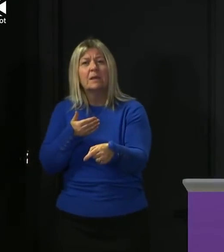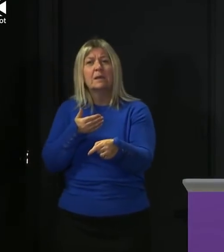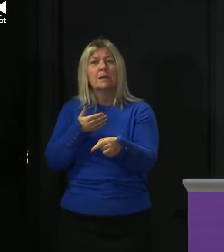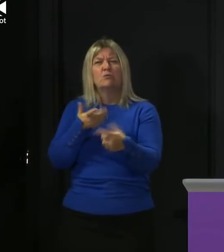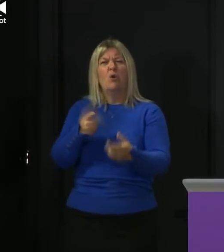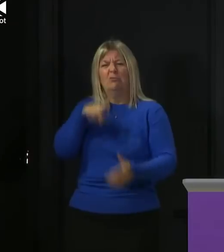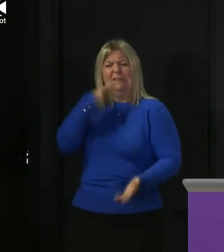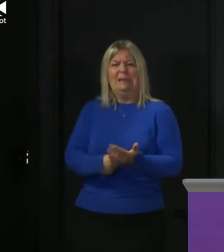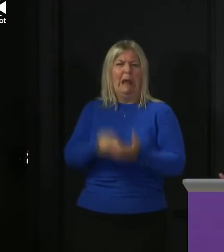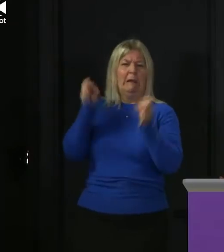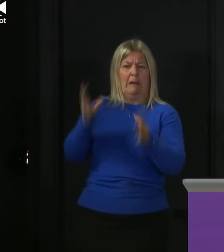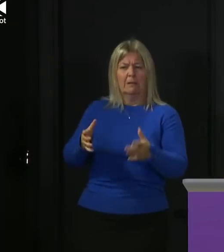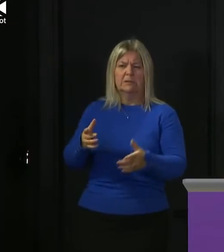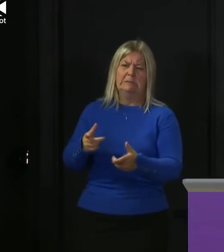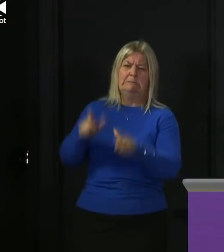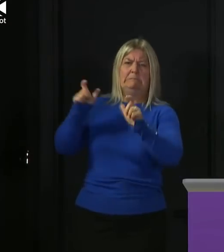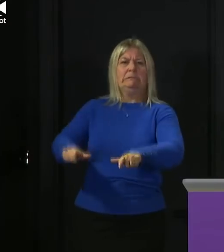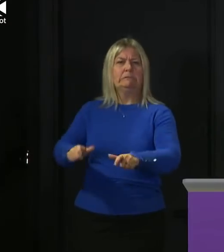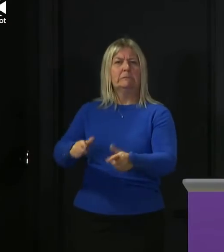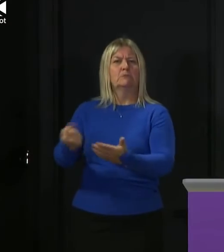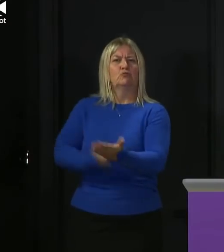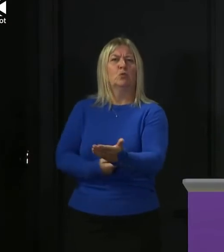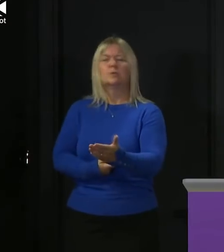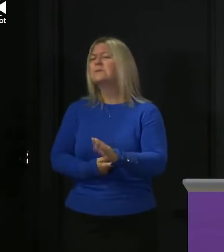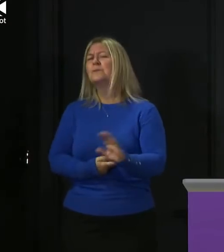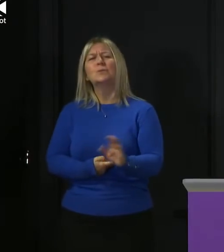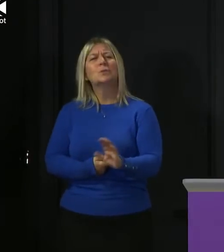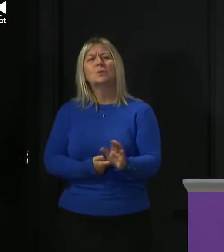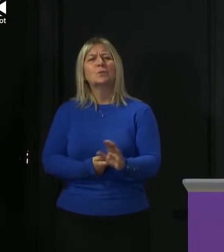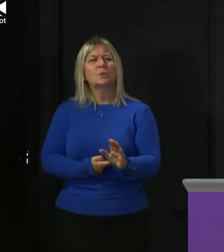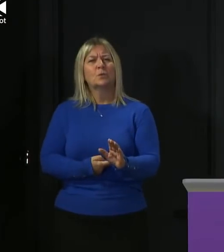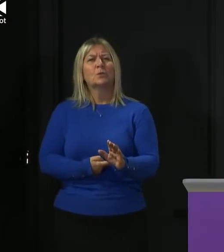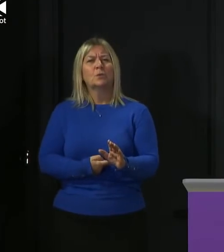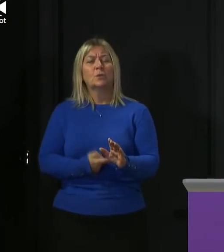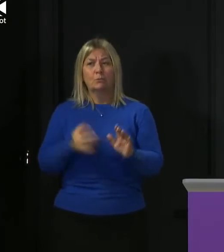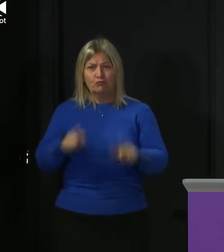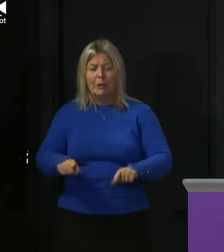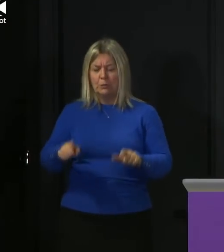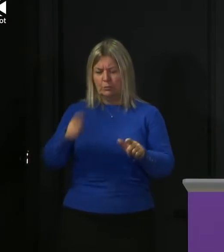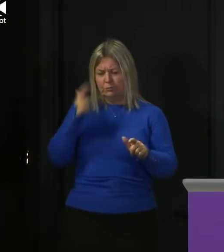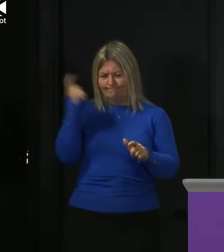none of them are being done for no reason. As the figures I have reported today remind us,